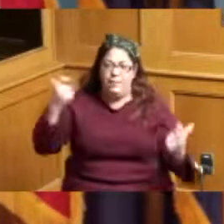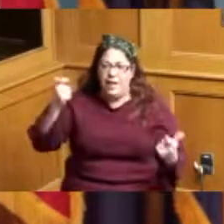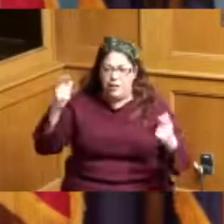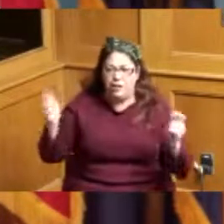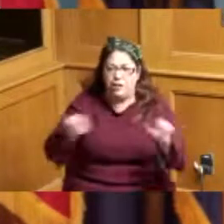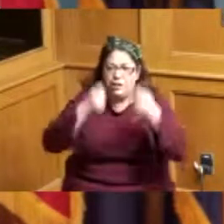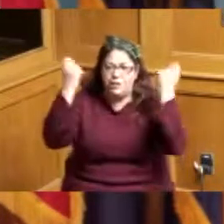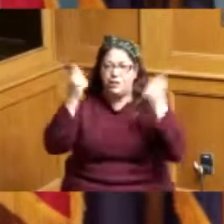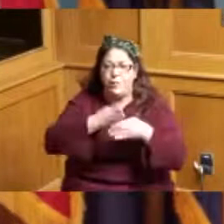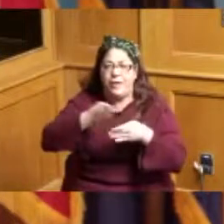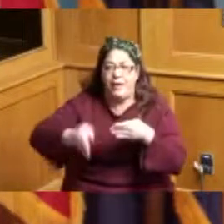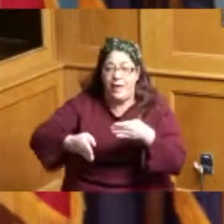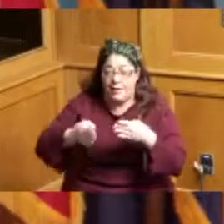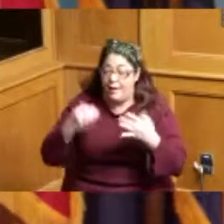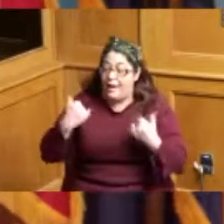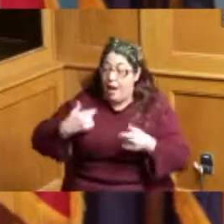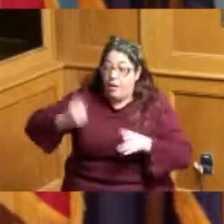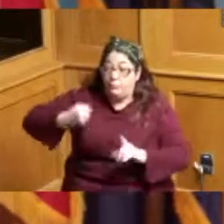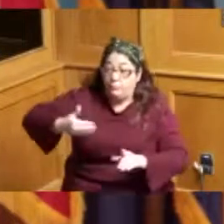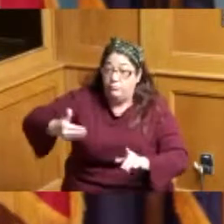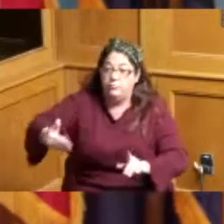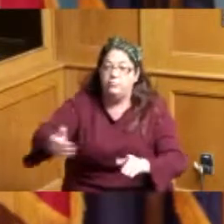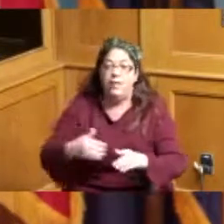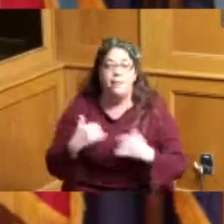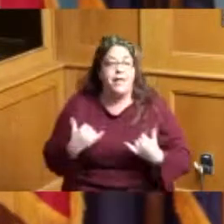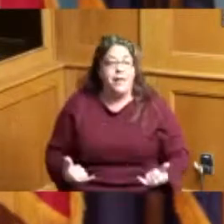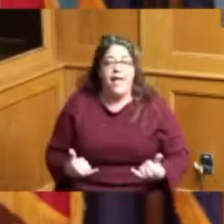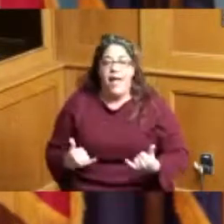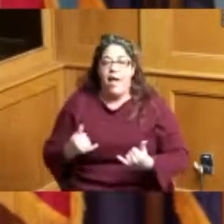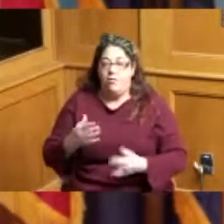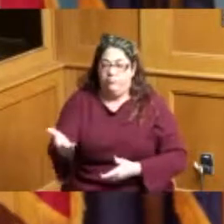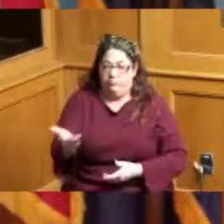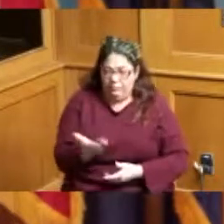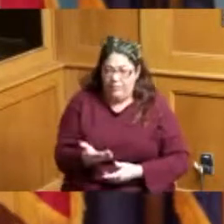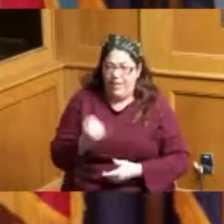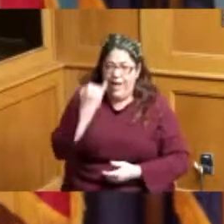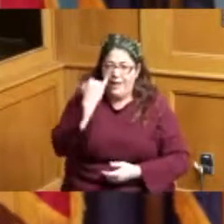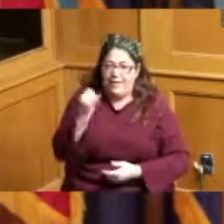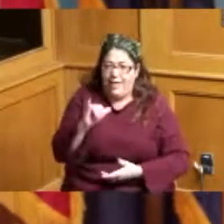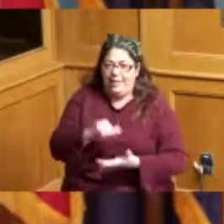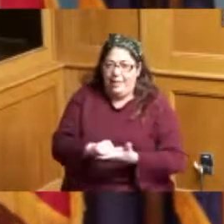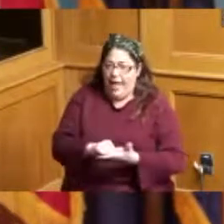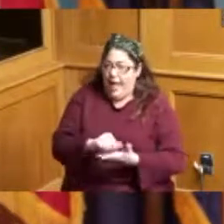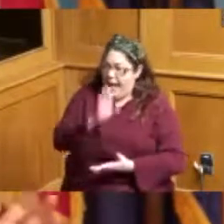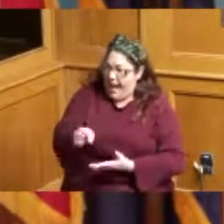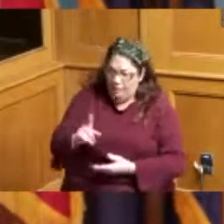now fast forward this idea came to me and I've never had an idea like this come and have you